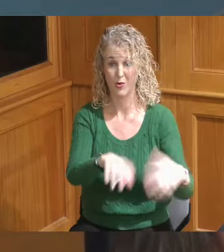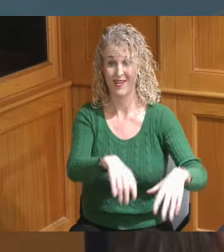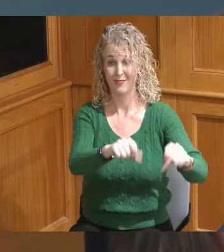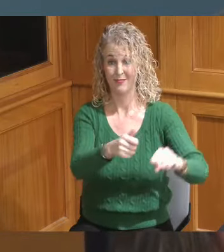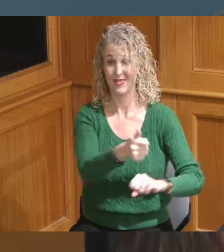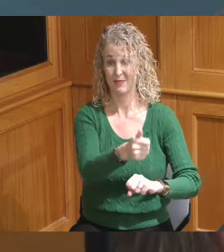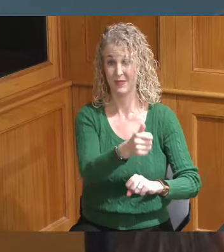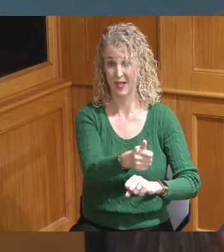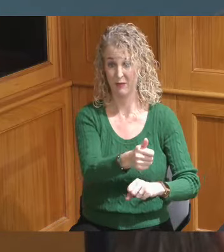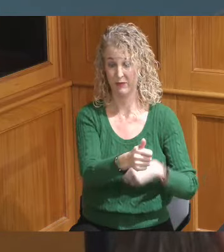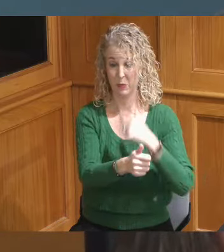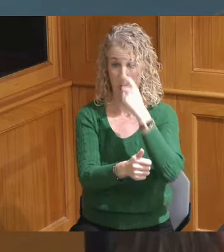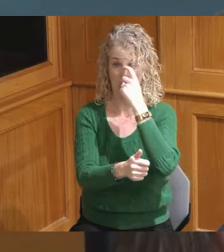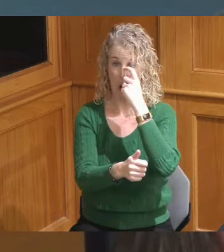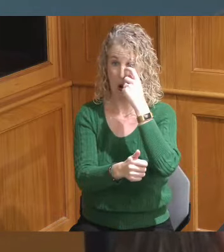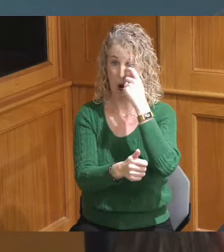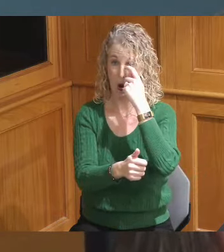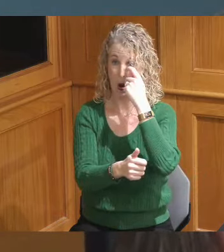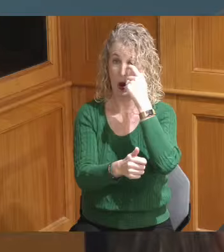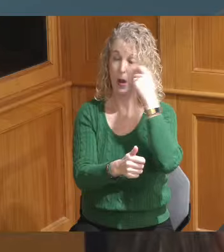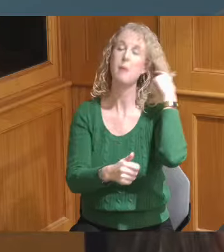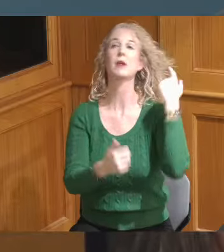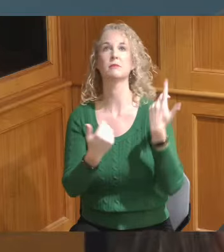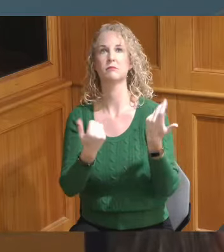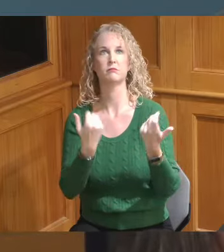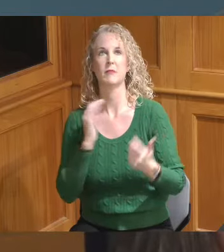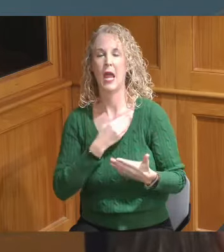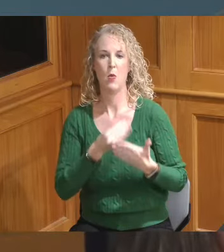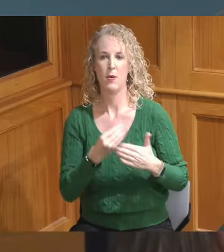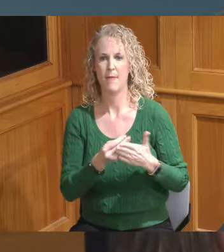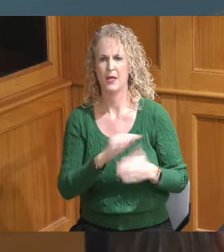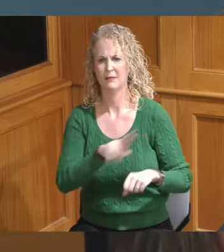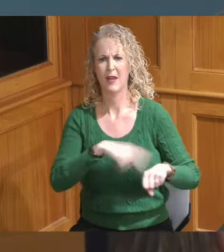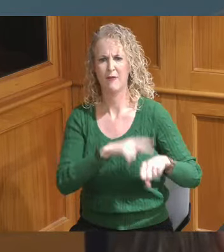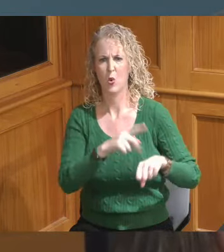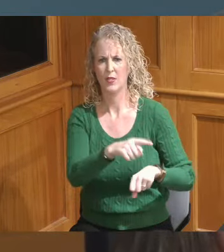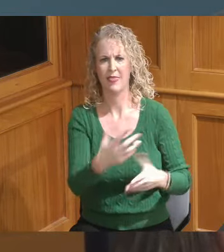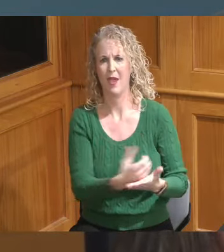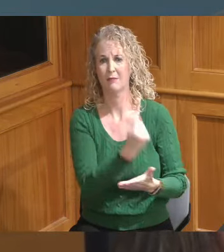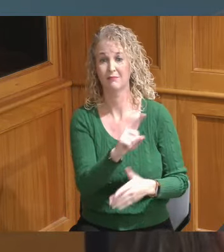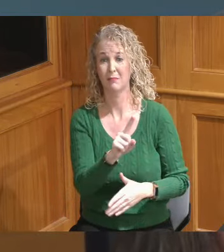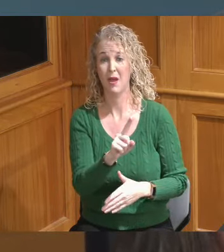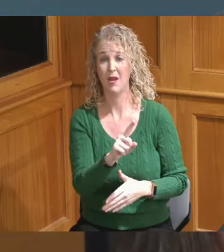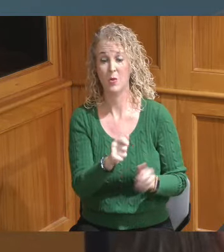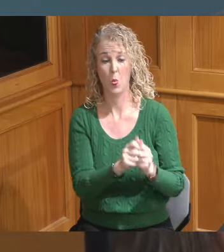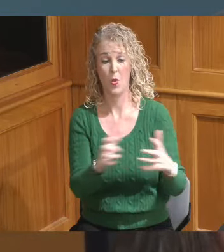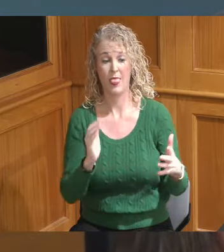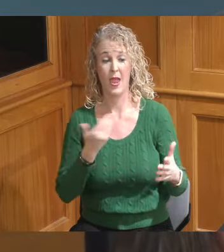the additional money. Of course, they did better, but I think they will do fine without the monies